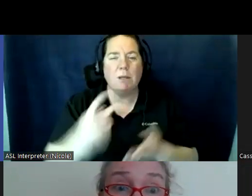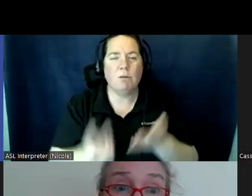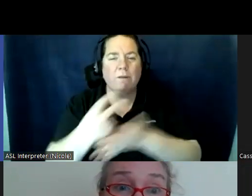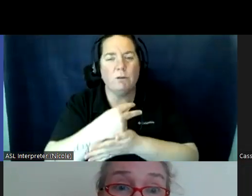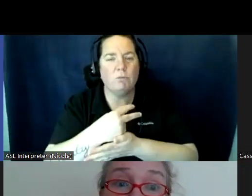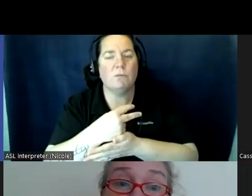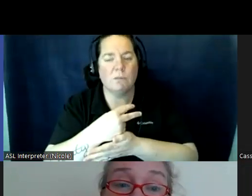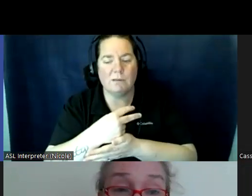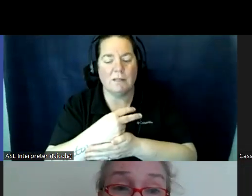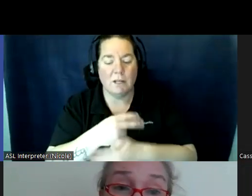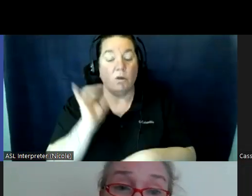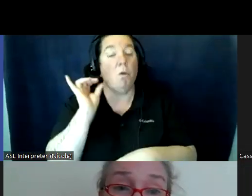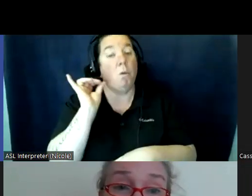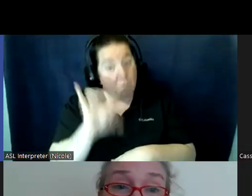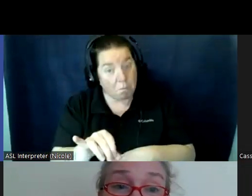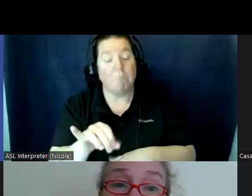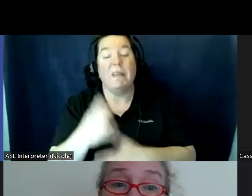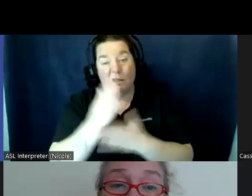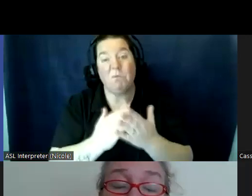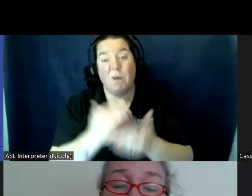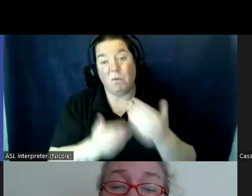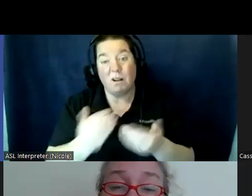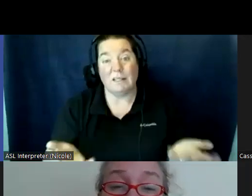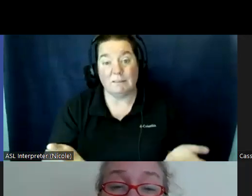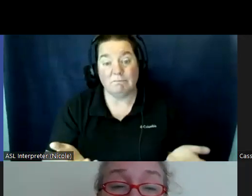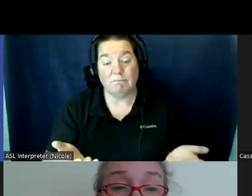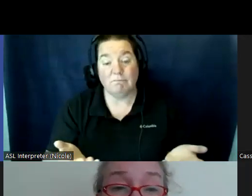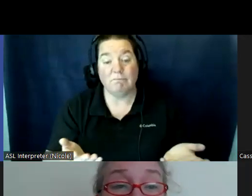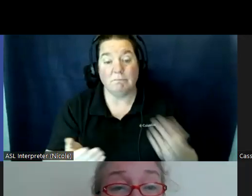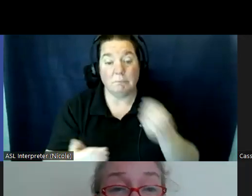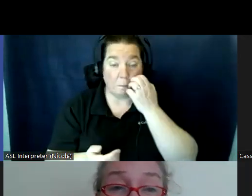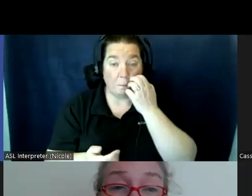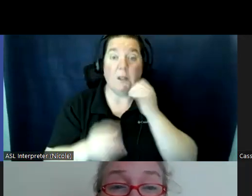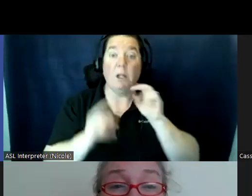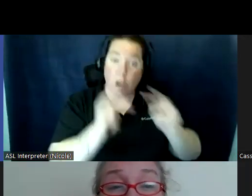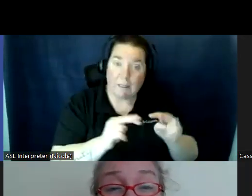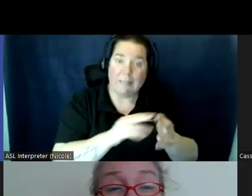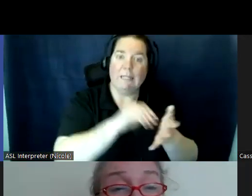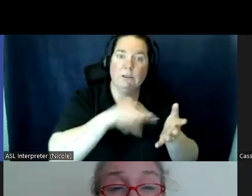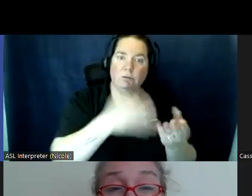certainly part of that process, is doing a review of student records and files and